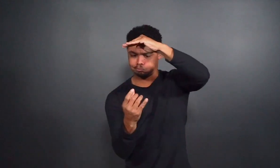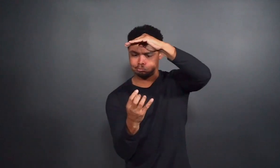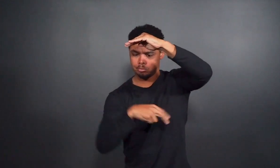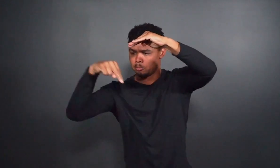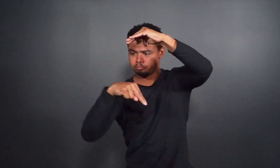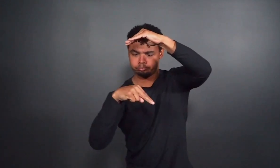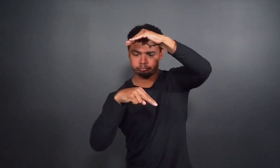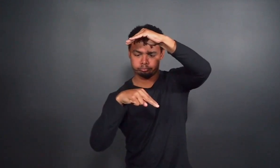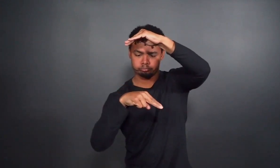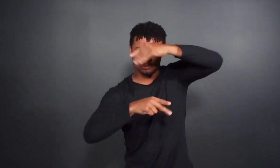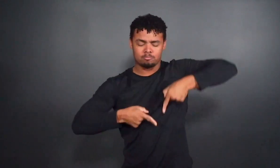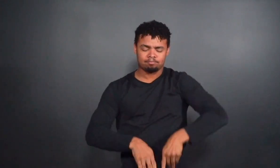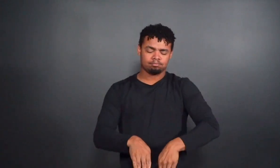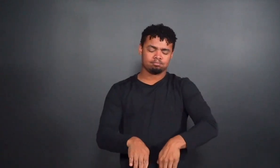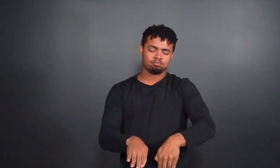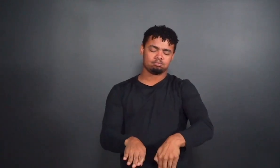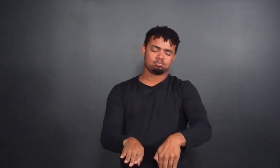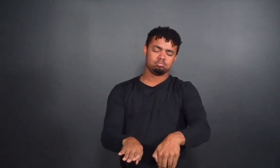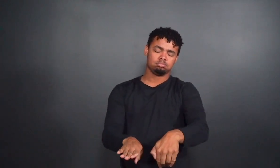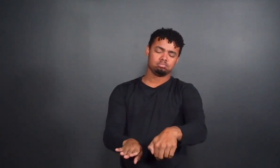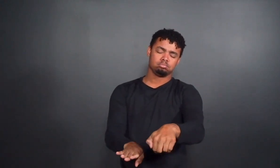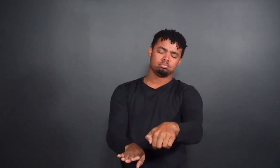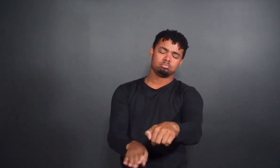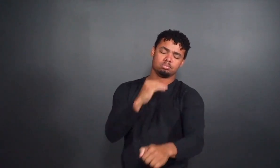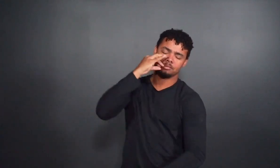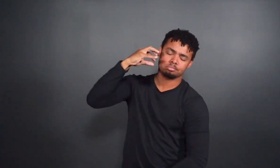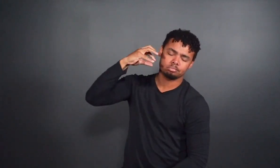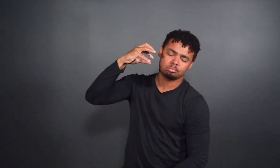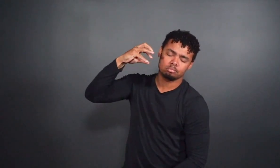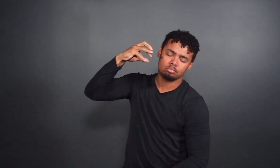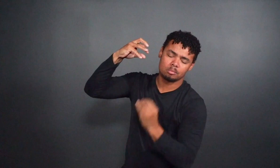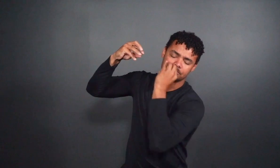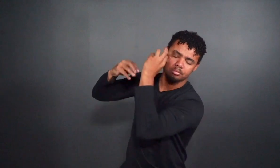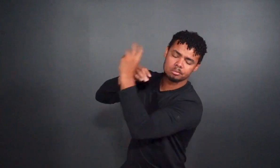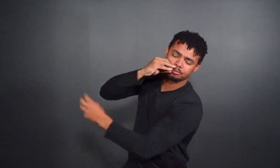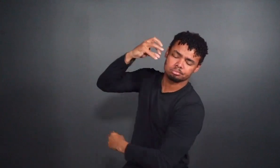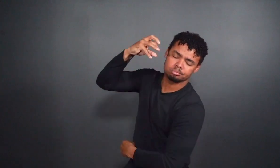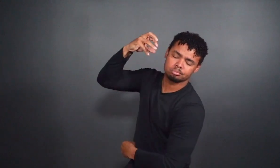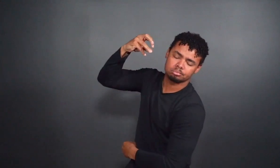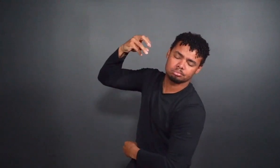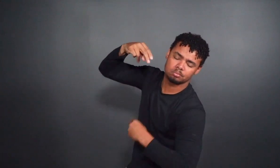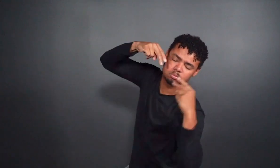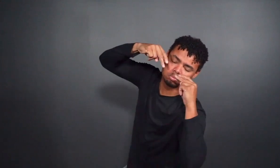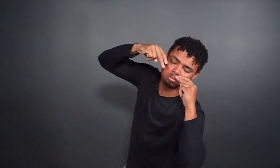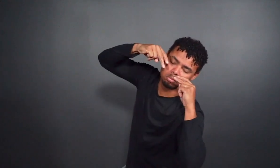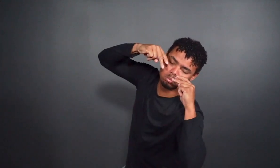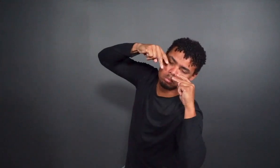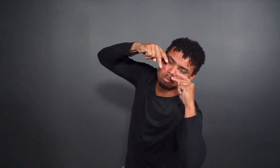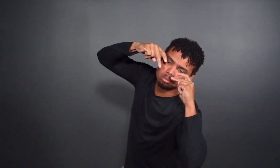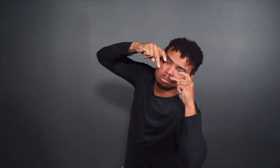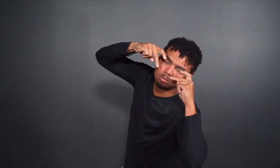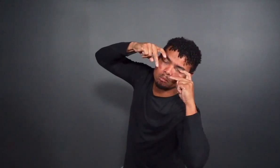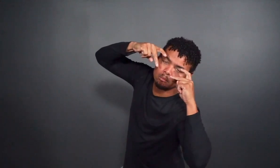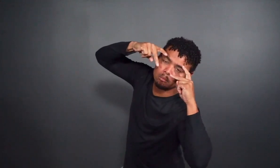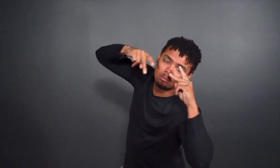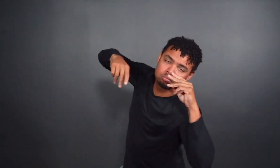CUT TO, Slow Motion: SUBJECT’s underwater trajectory. Bubbles exit mouth. Eyes open.